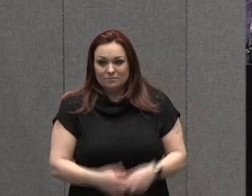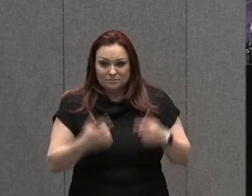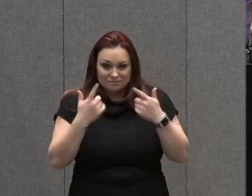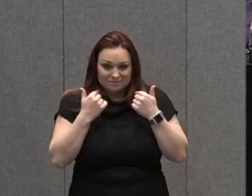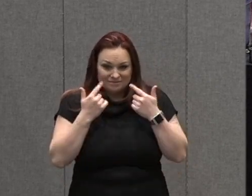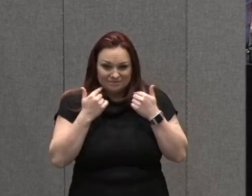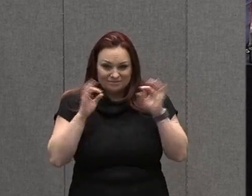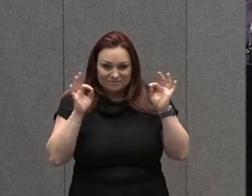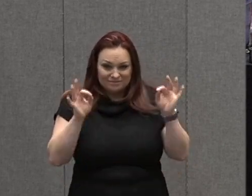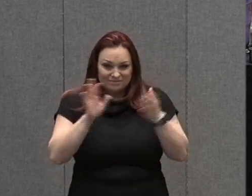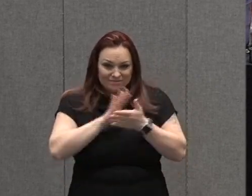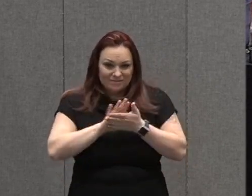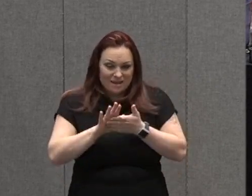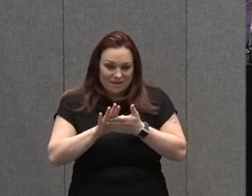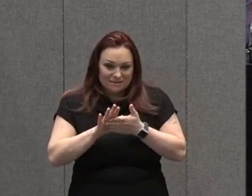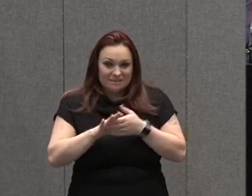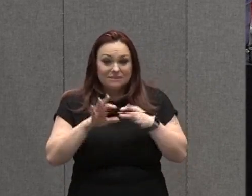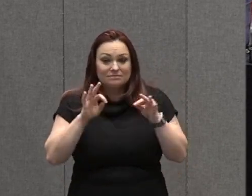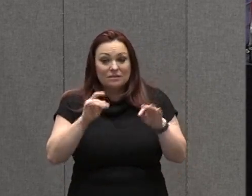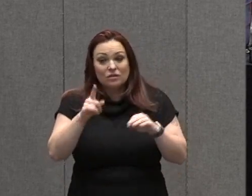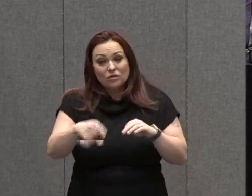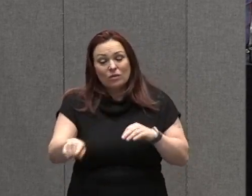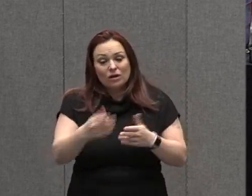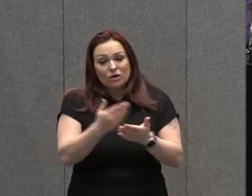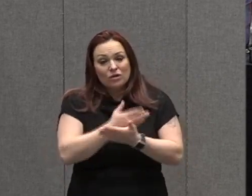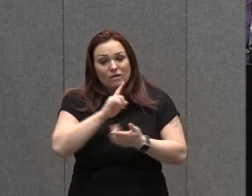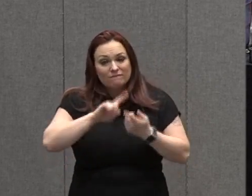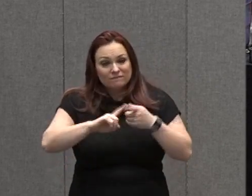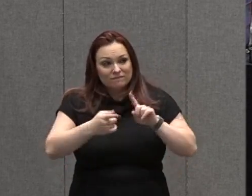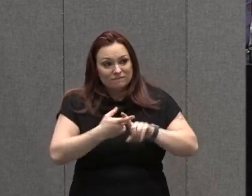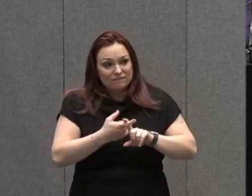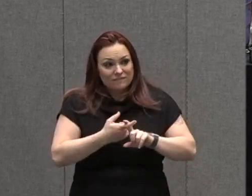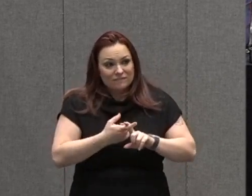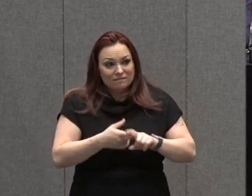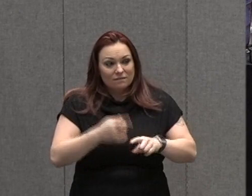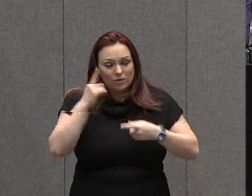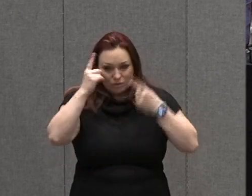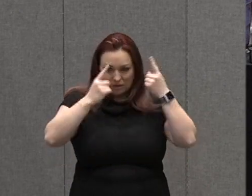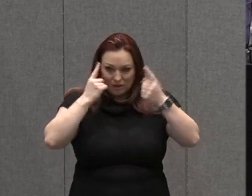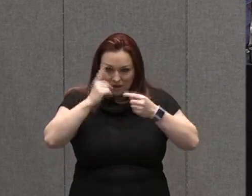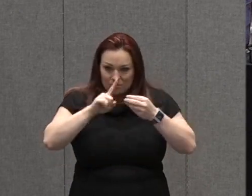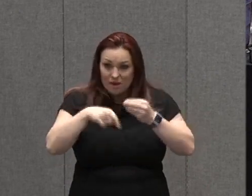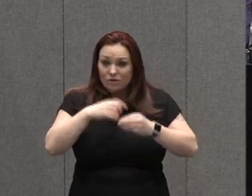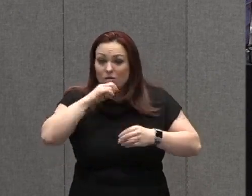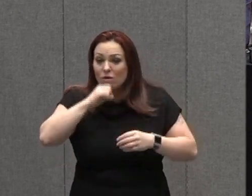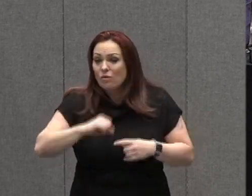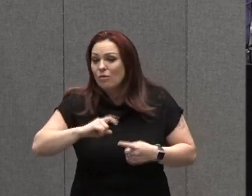Very nice! So you are our new friends, and we are thinking about our old friends,